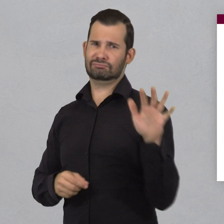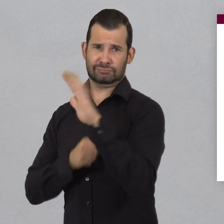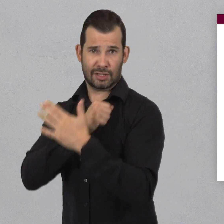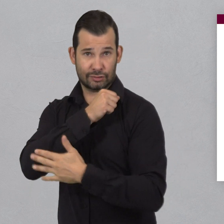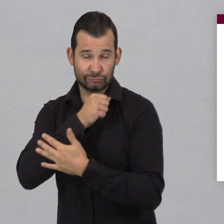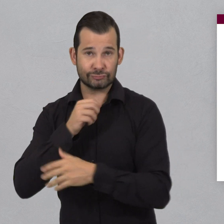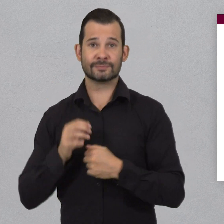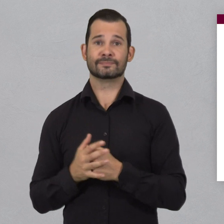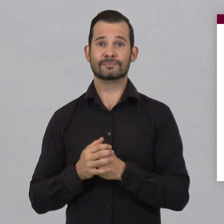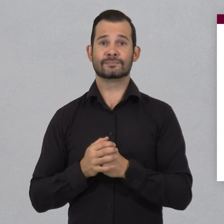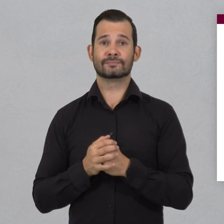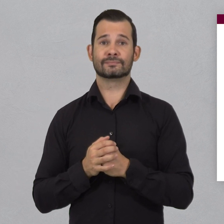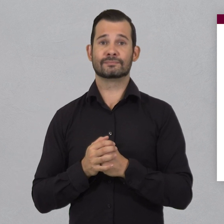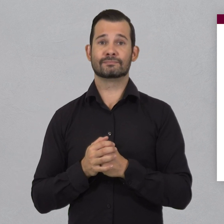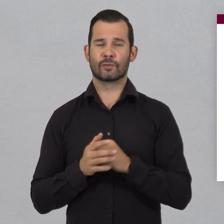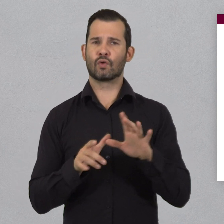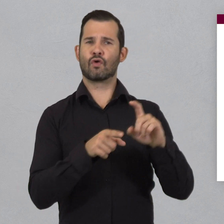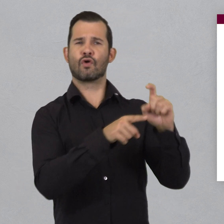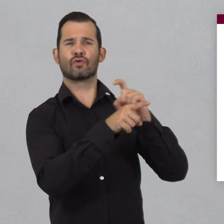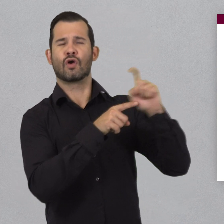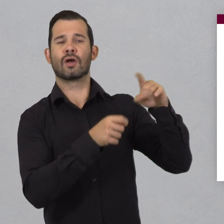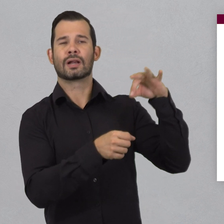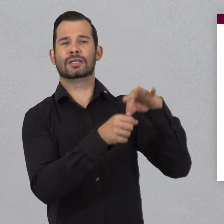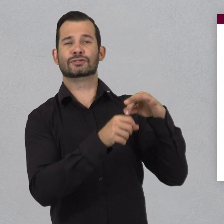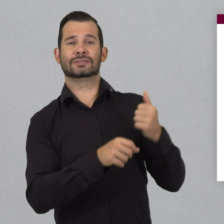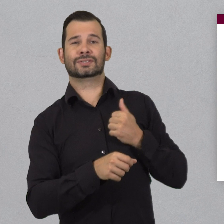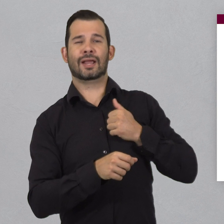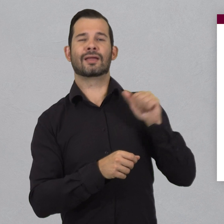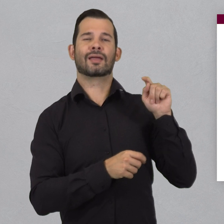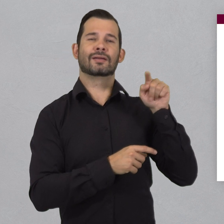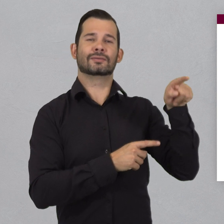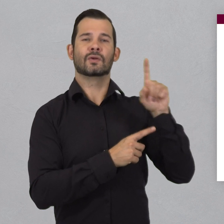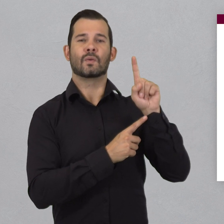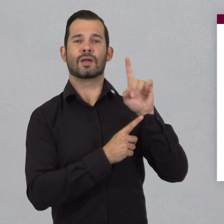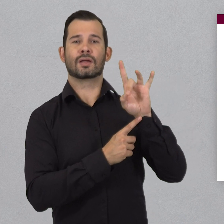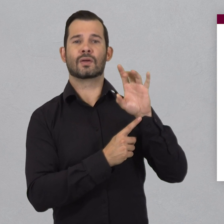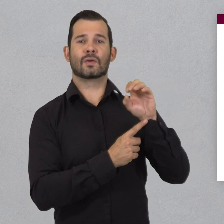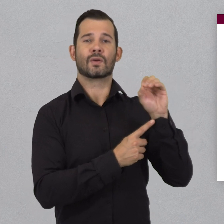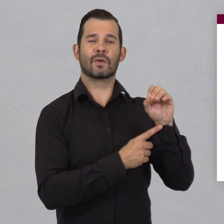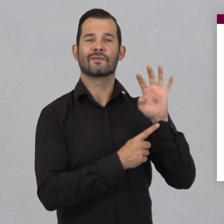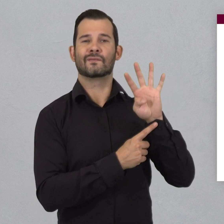Canada office across the country · By calling Elections Canada at